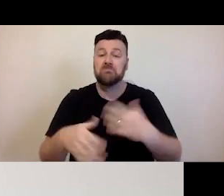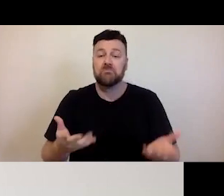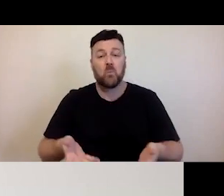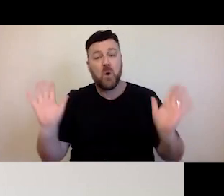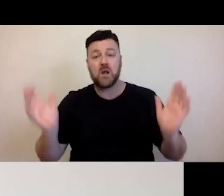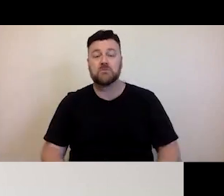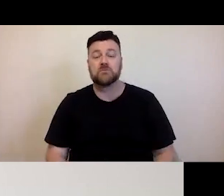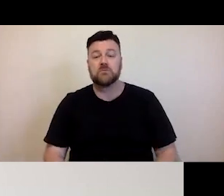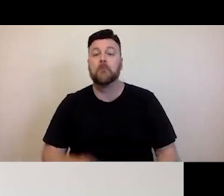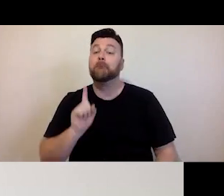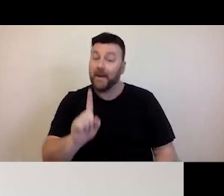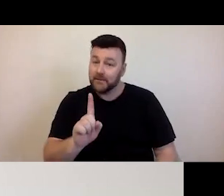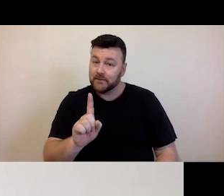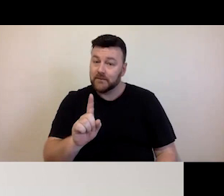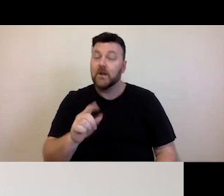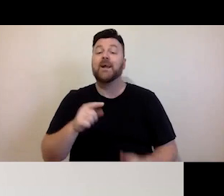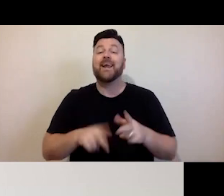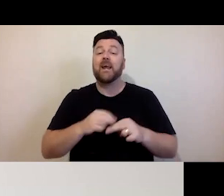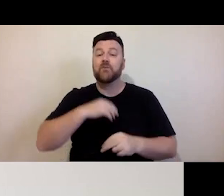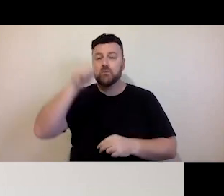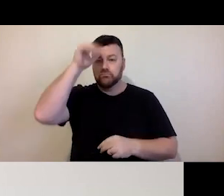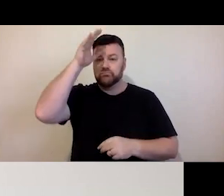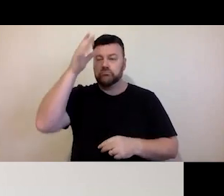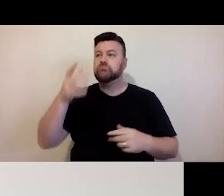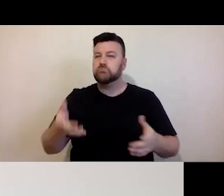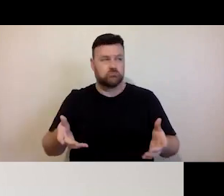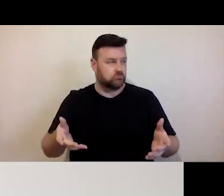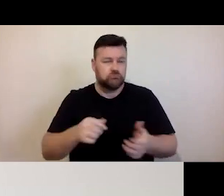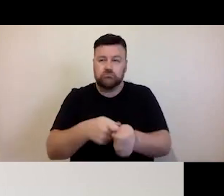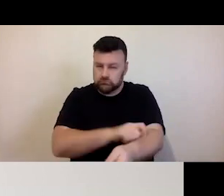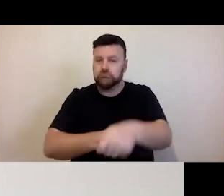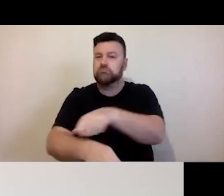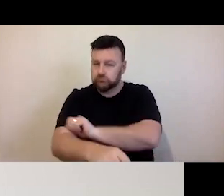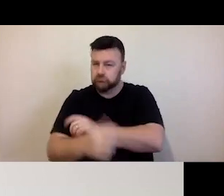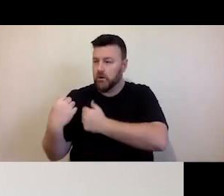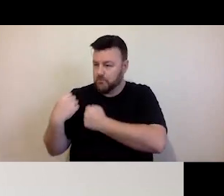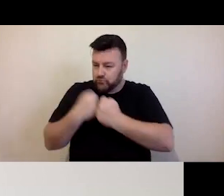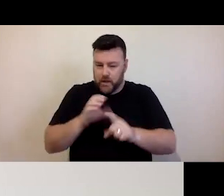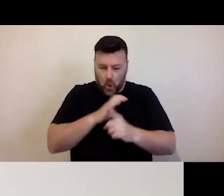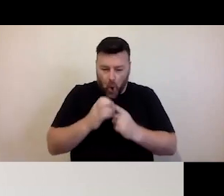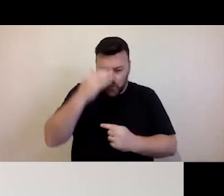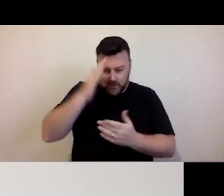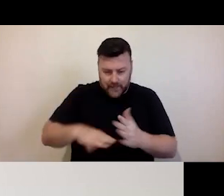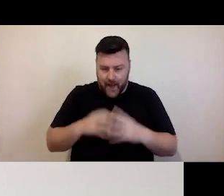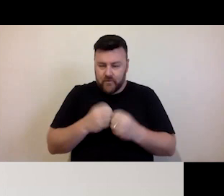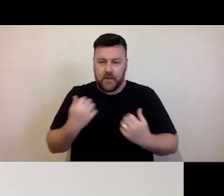But there's more power in being more informed and bringing your culture and your expertise with you.